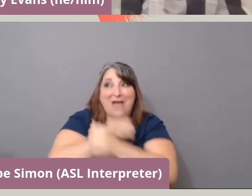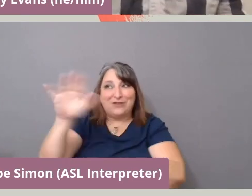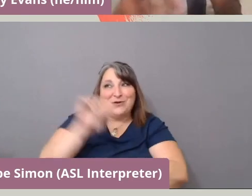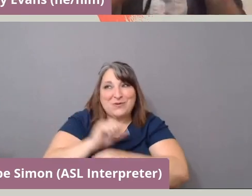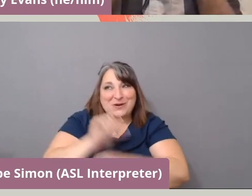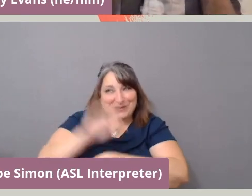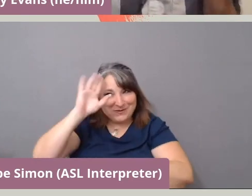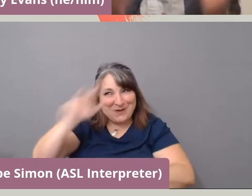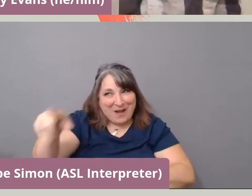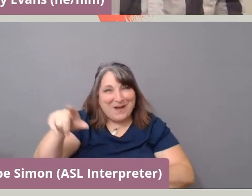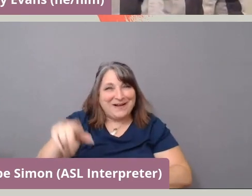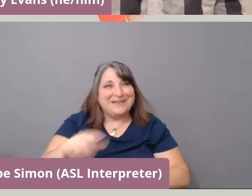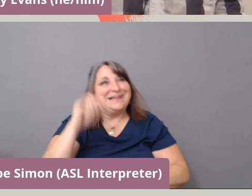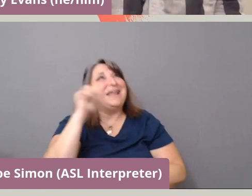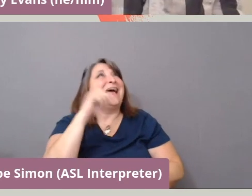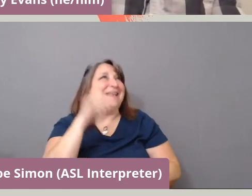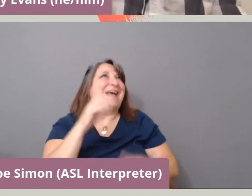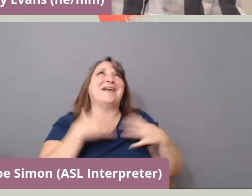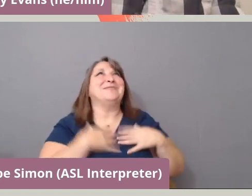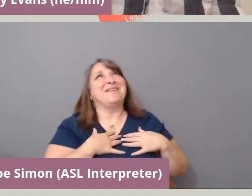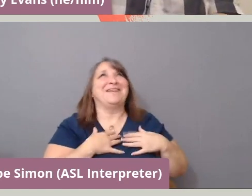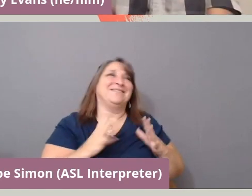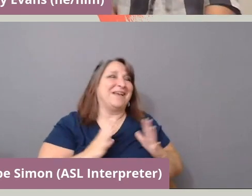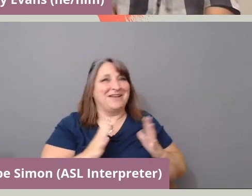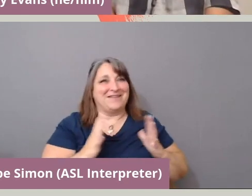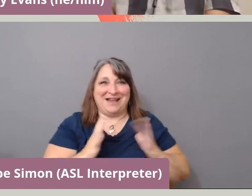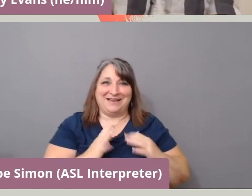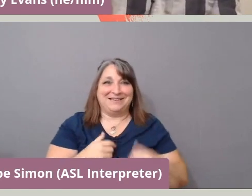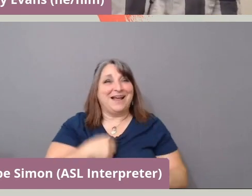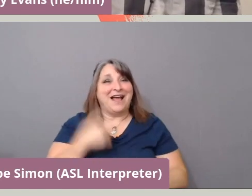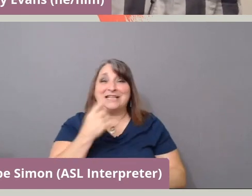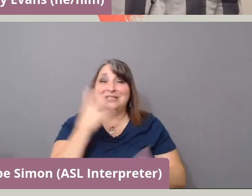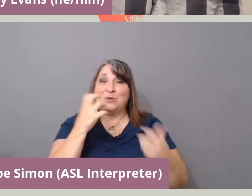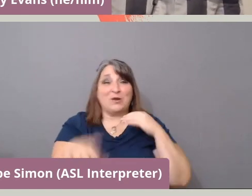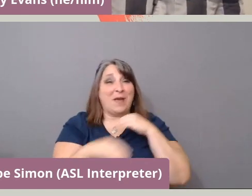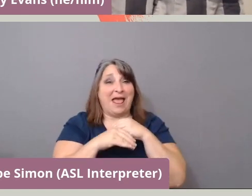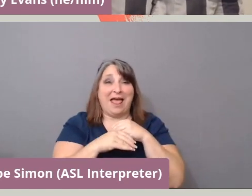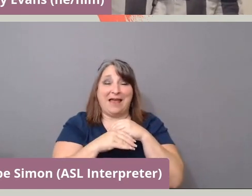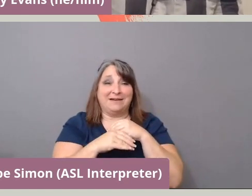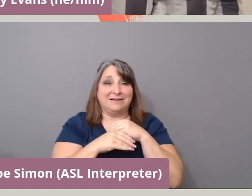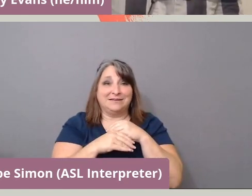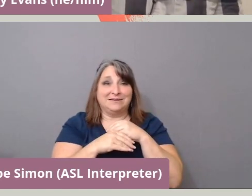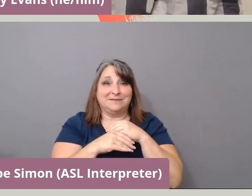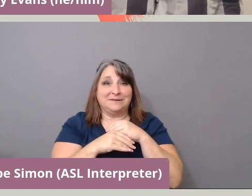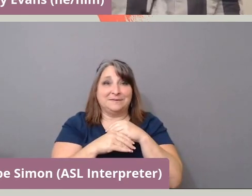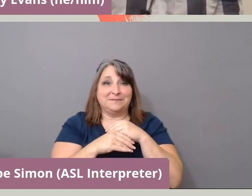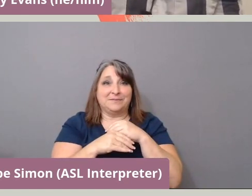Yeah, yeah, yeah. No, I just wanted to add that, you know, it is not the norm.